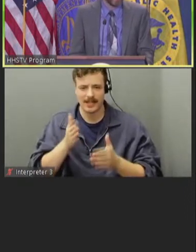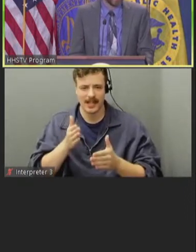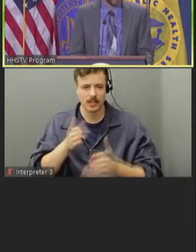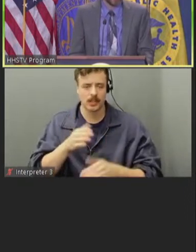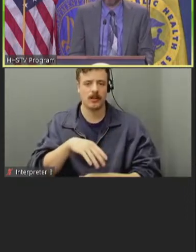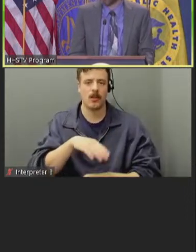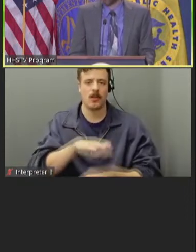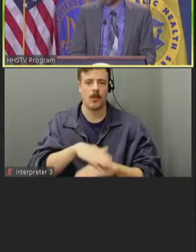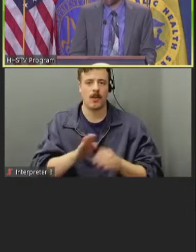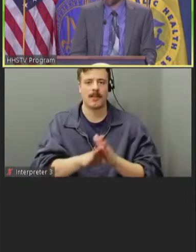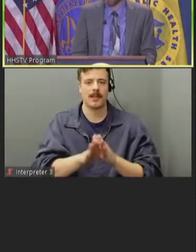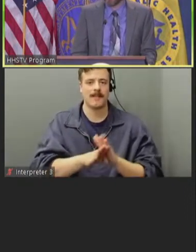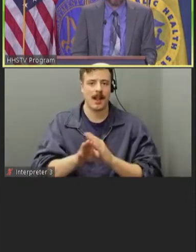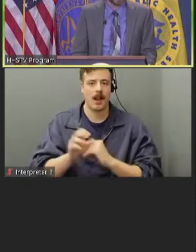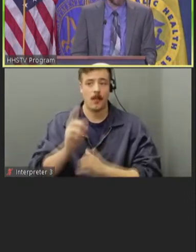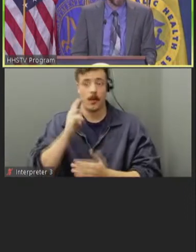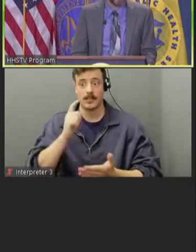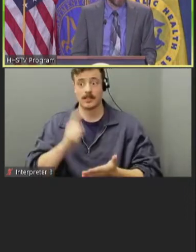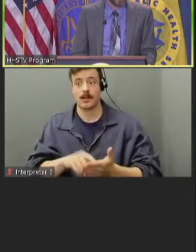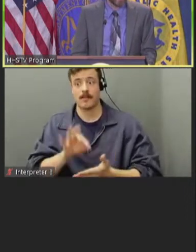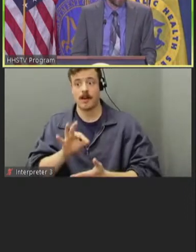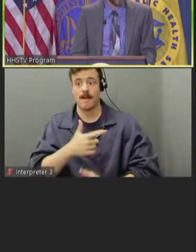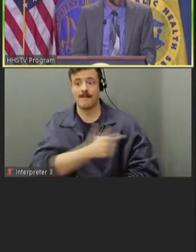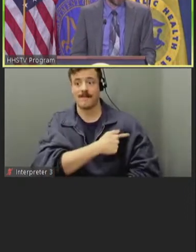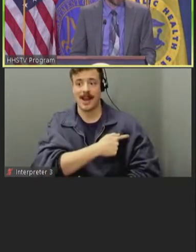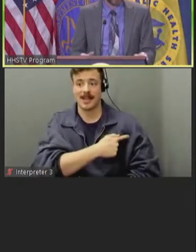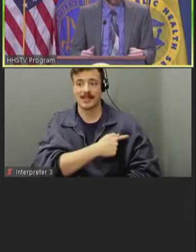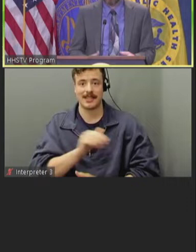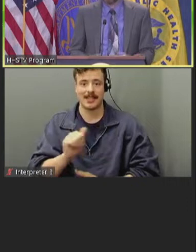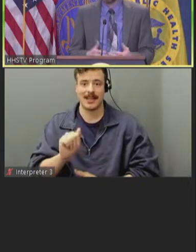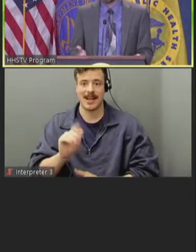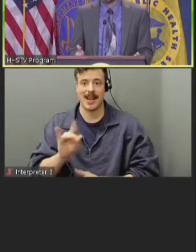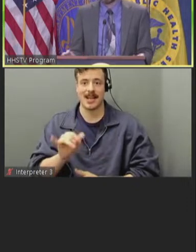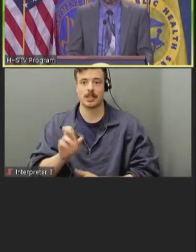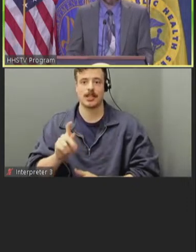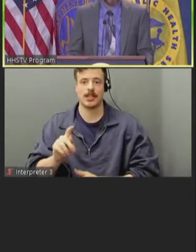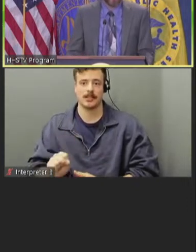the development or discovery of vaccine adjuvants. And so because of that, we created the solicited